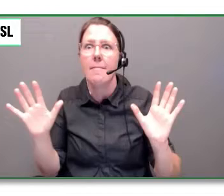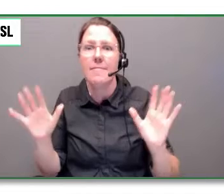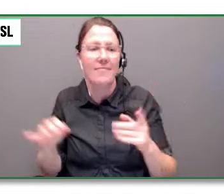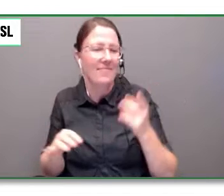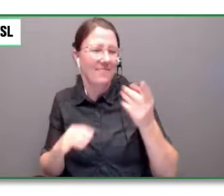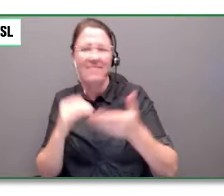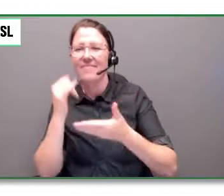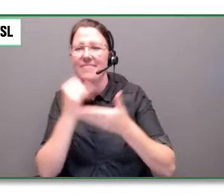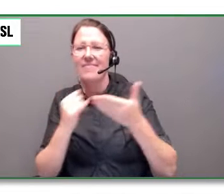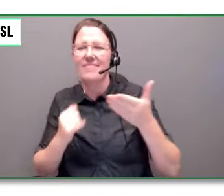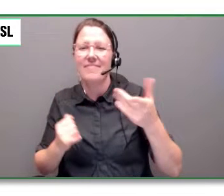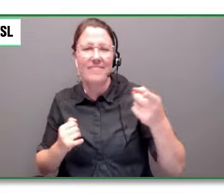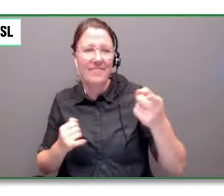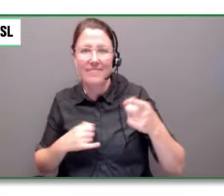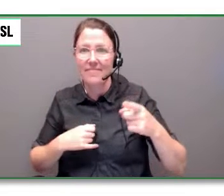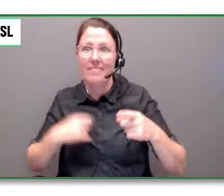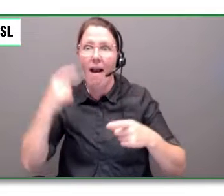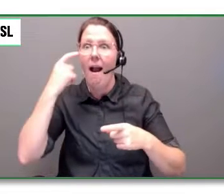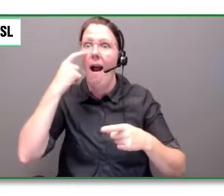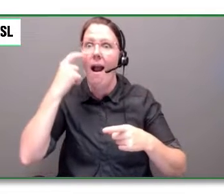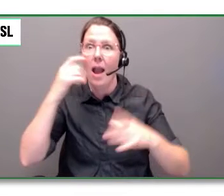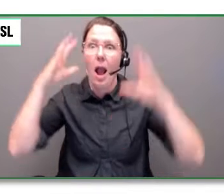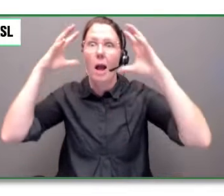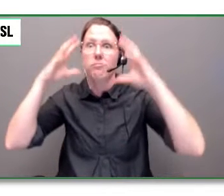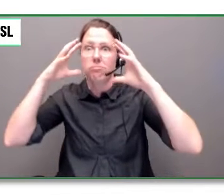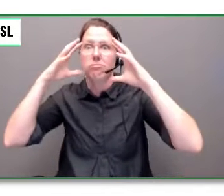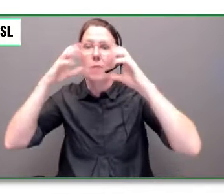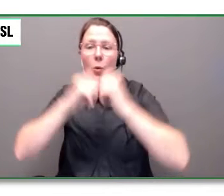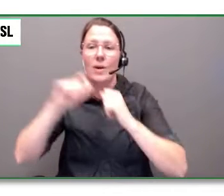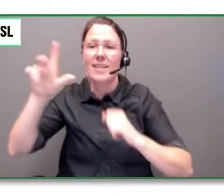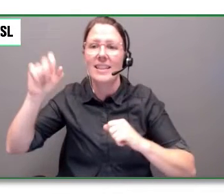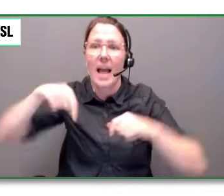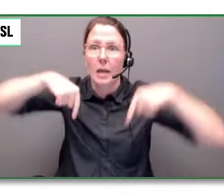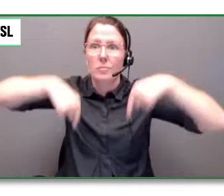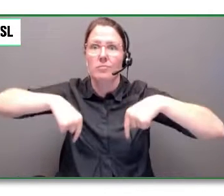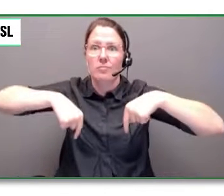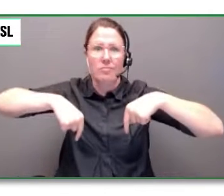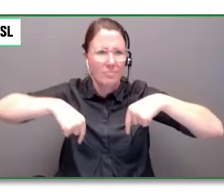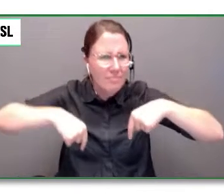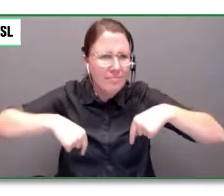um on top of some really long legs and he's just kind of erasing the body and